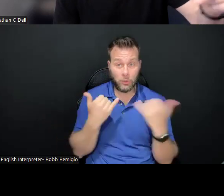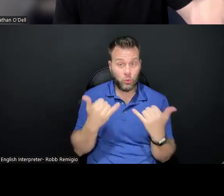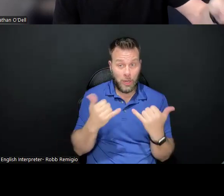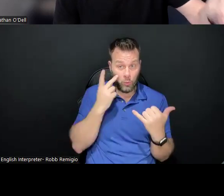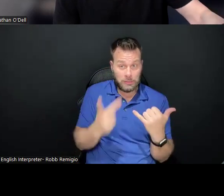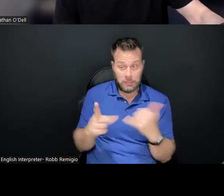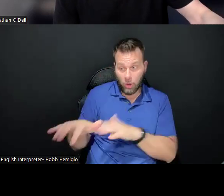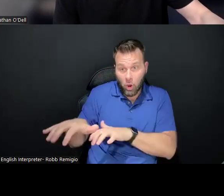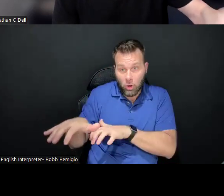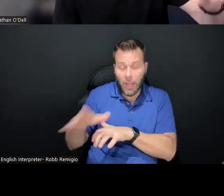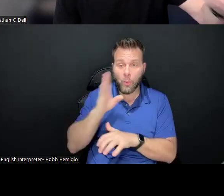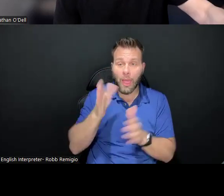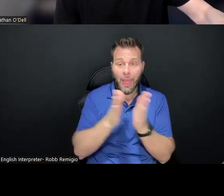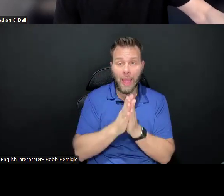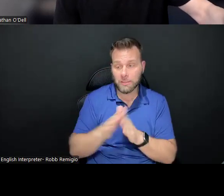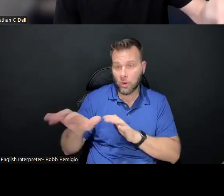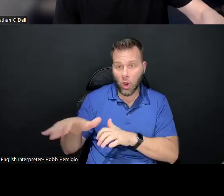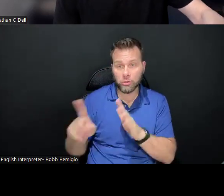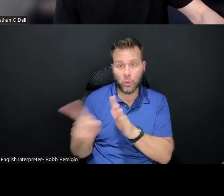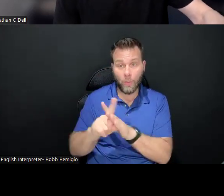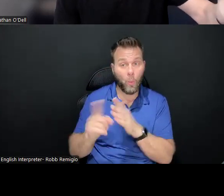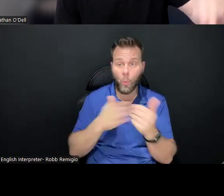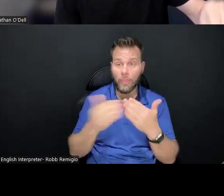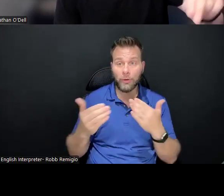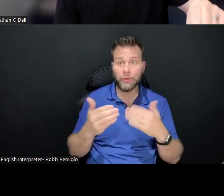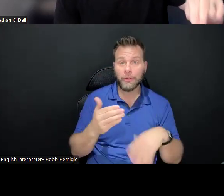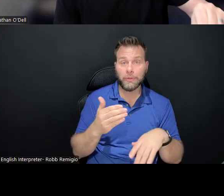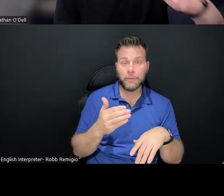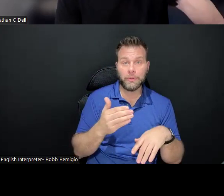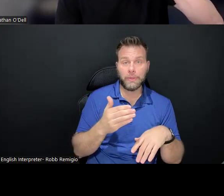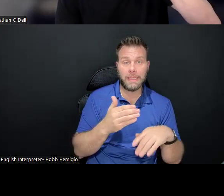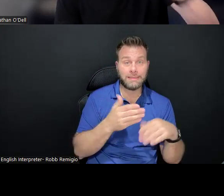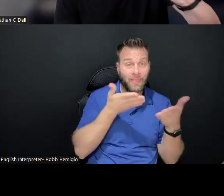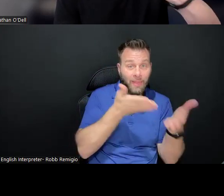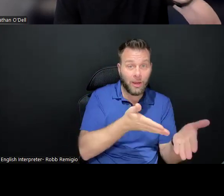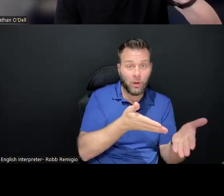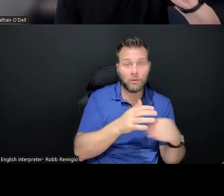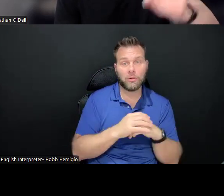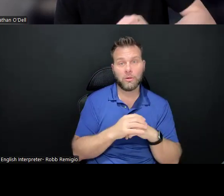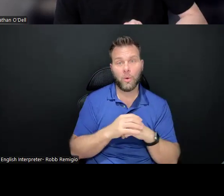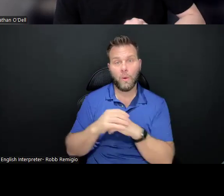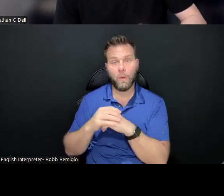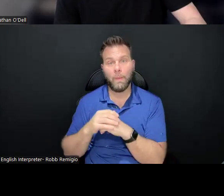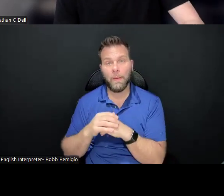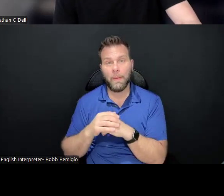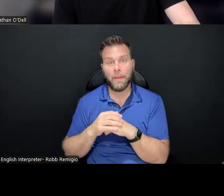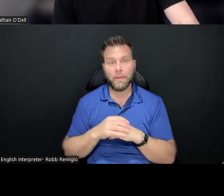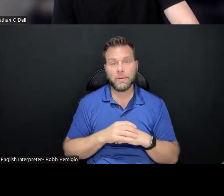professional CART Captioner, like the one we have today, to be present, whether onsite or remotely to help me understand exactly what the doctor is